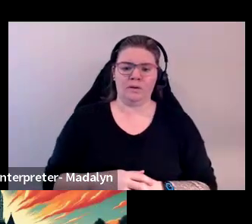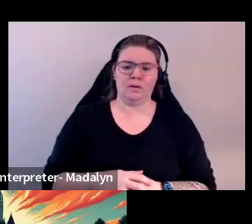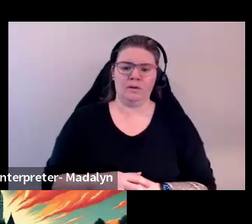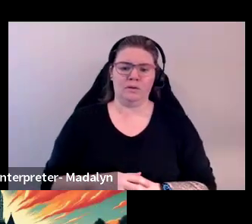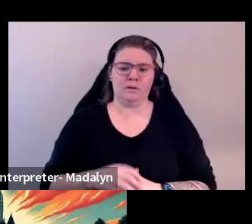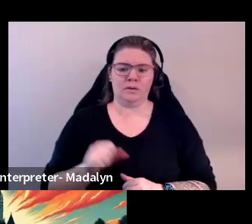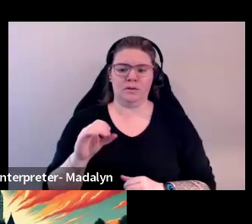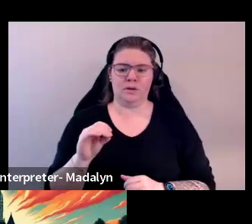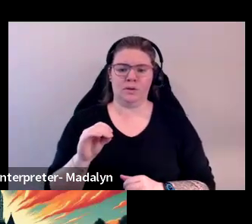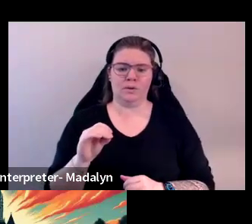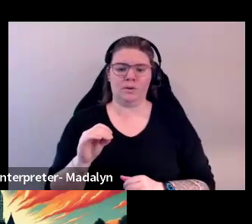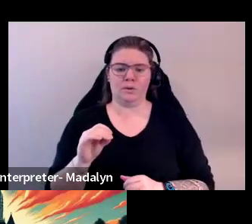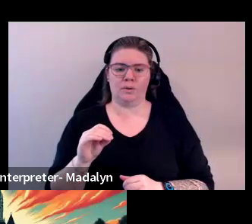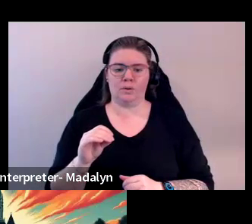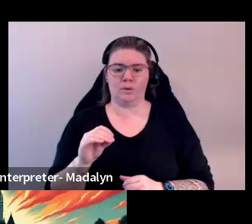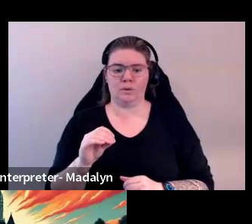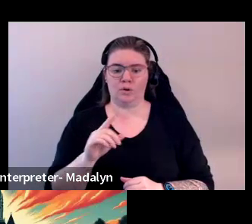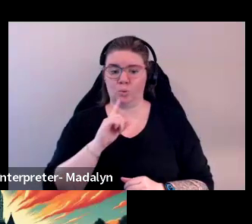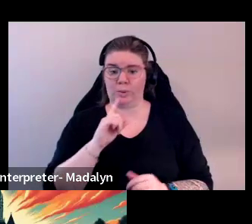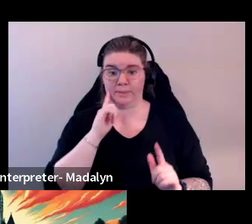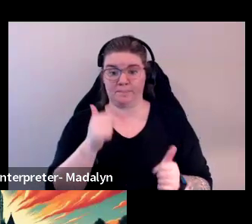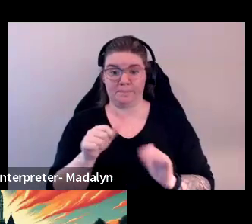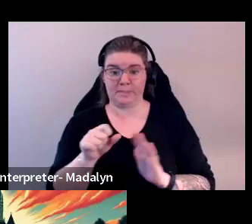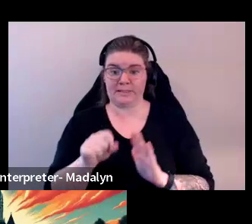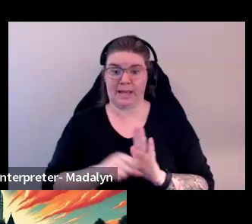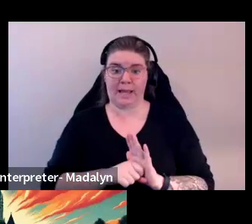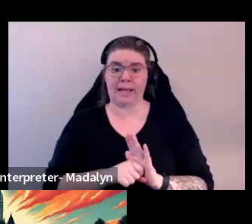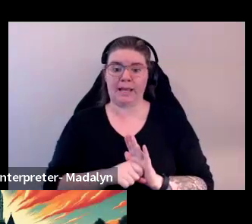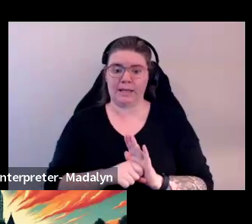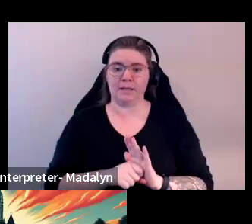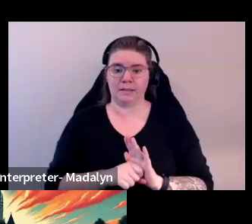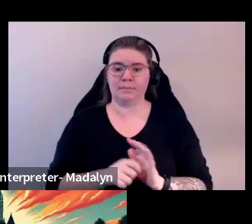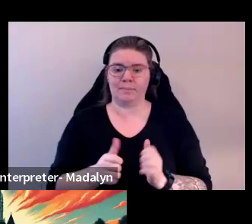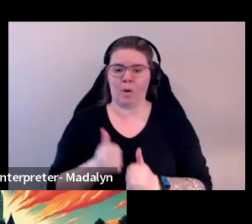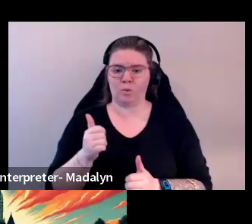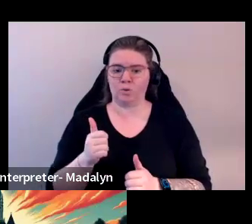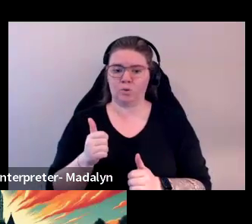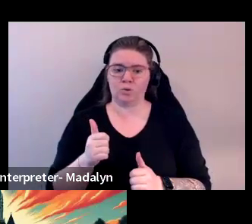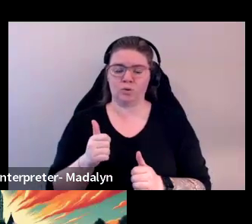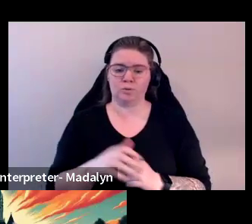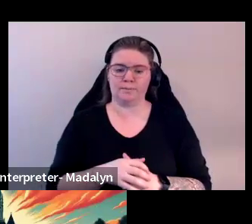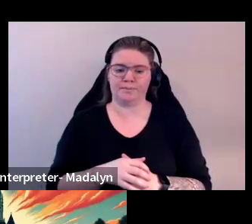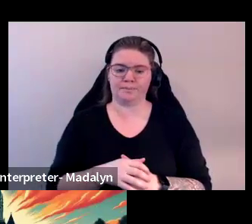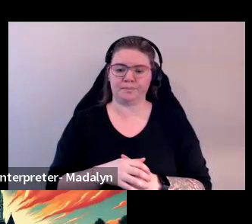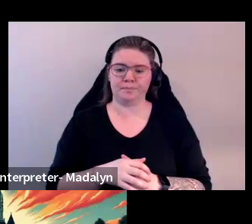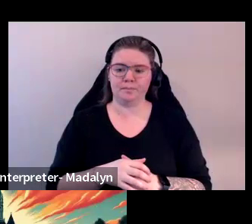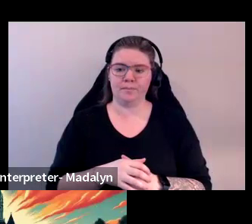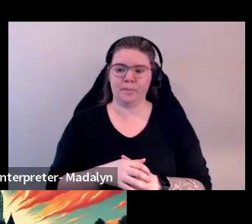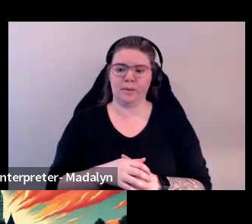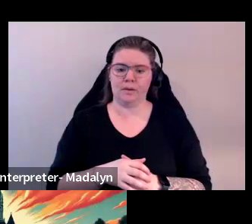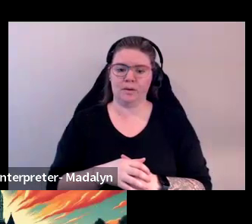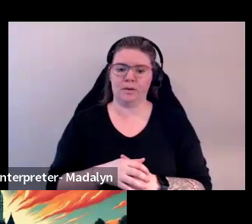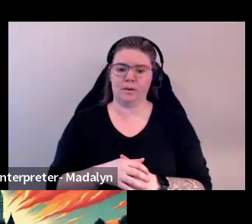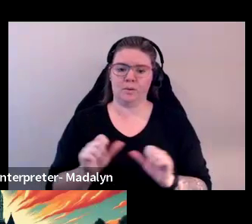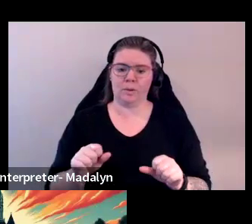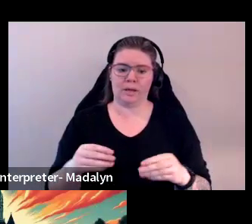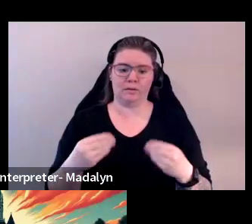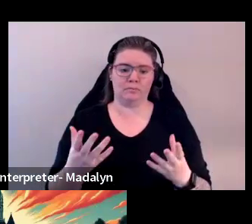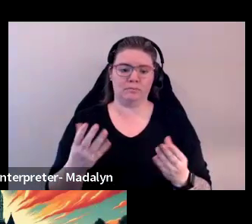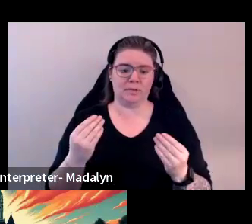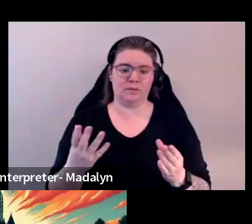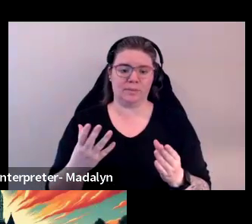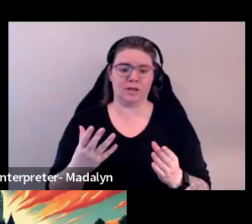Tom Olin: it's it's up to actually the state for us to do the state thing. Mostly we can get a lot of maybe information out of the out of the up said.